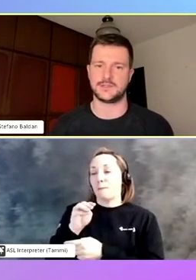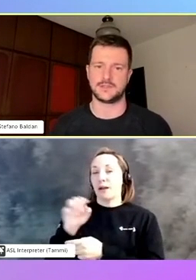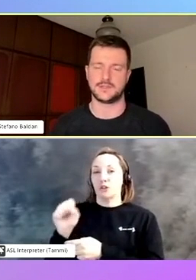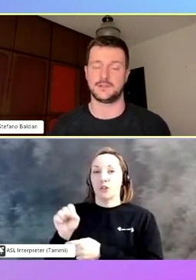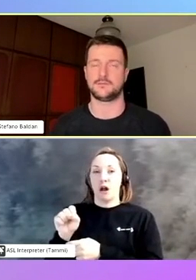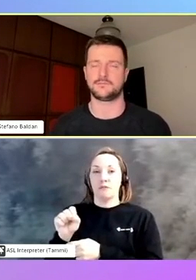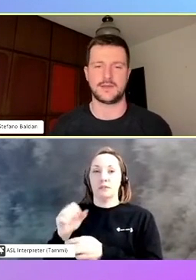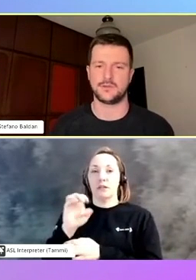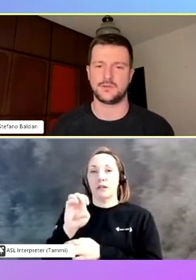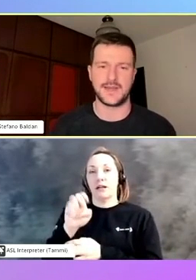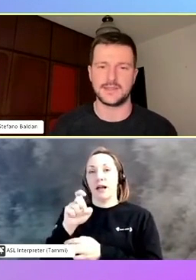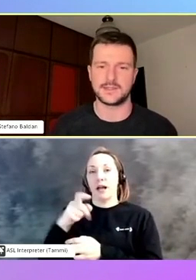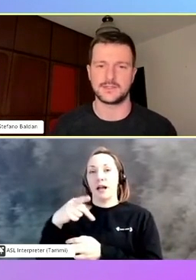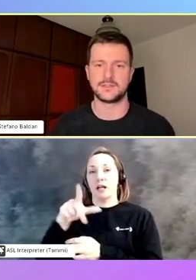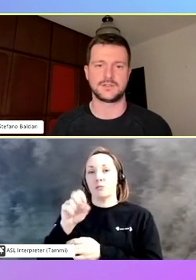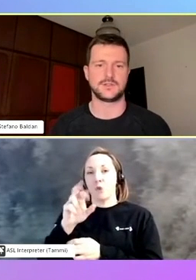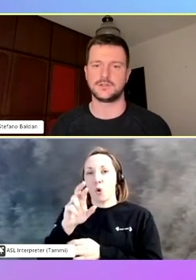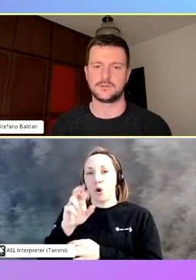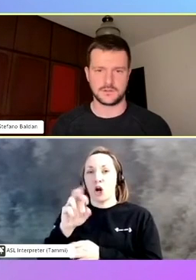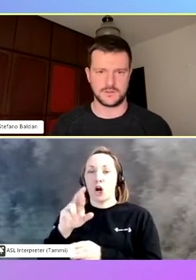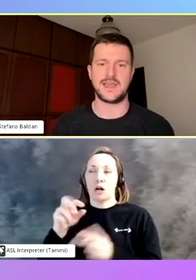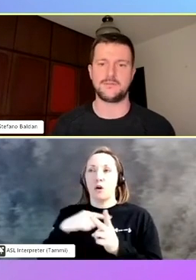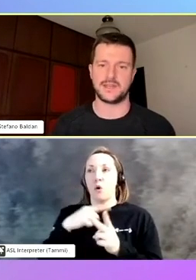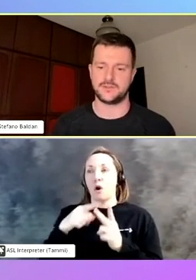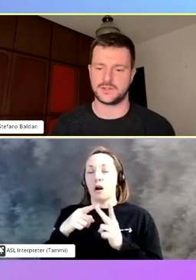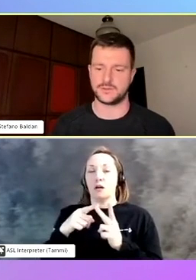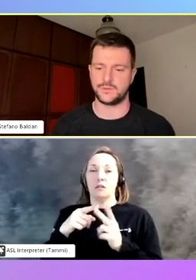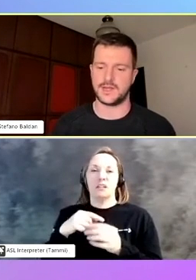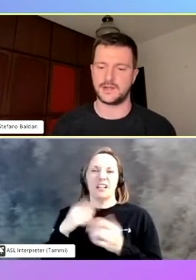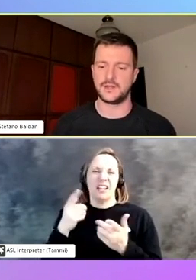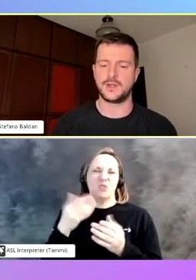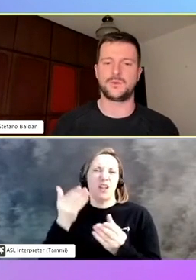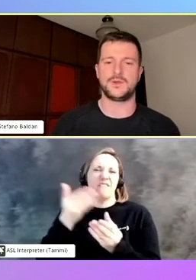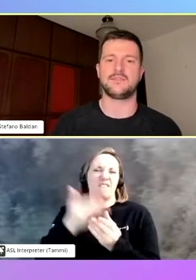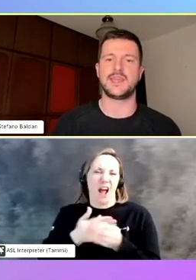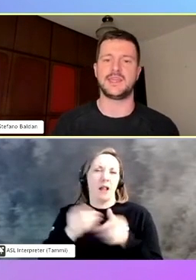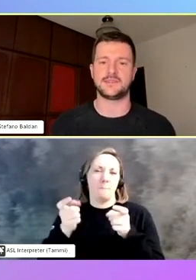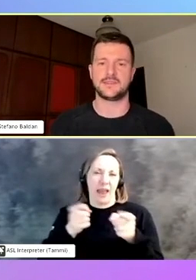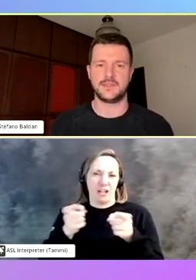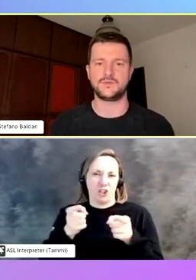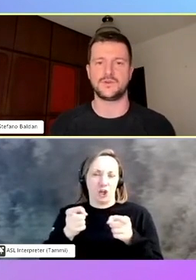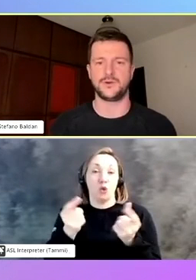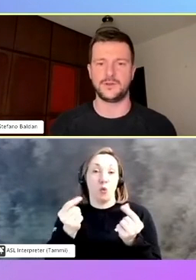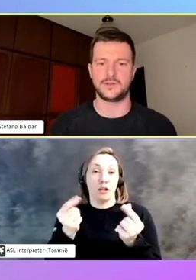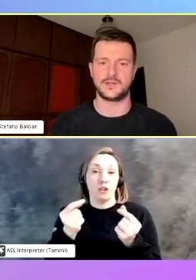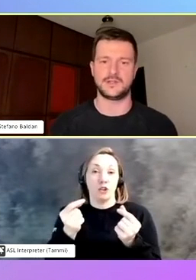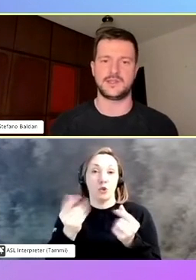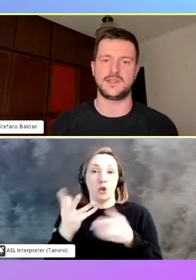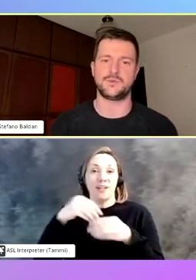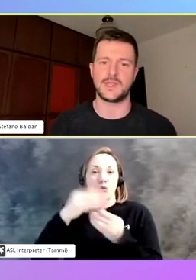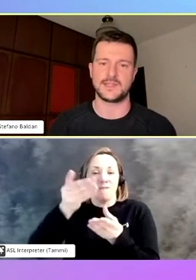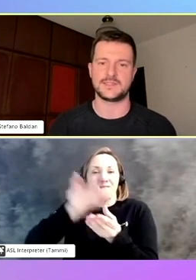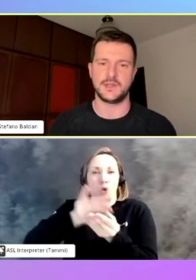but it's a challenge that we have a mirror that we have invested invested at the team that we dash our manager,